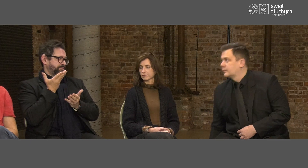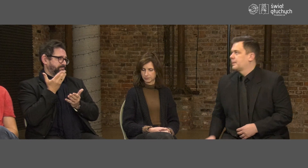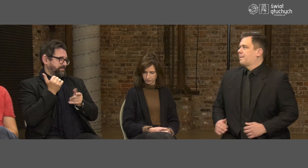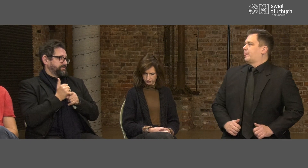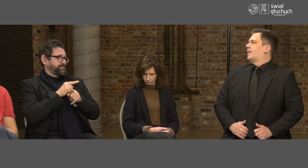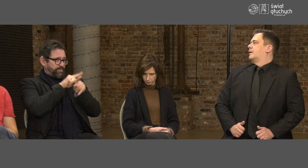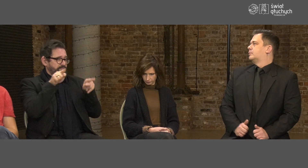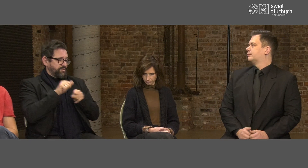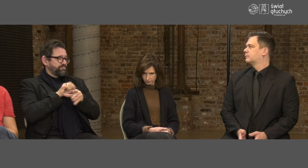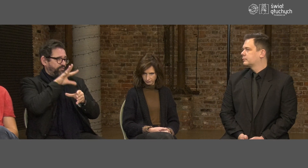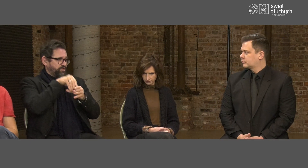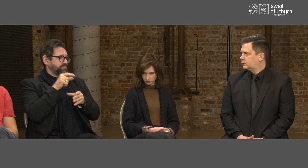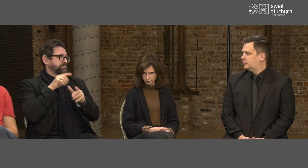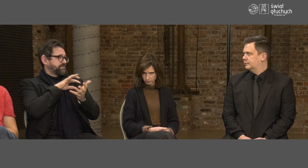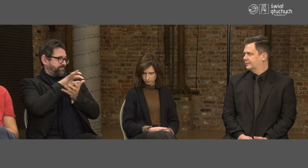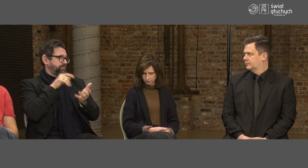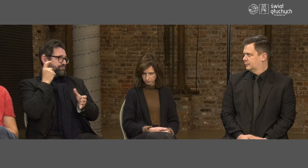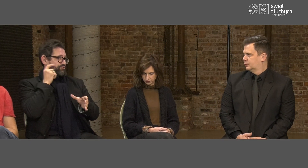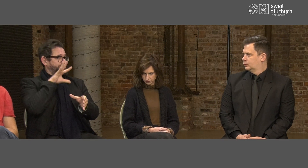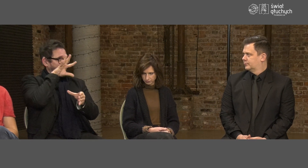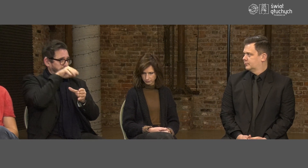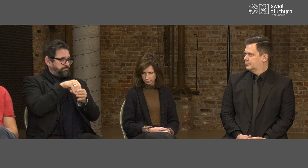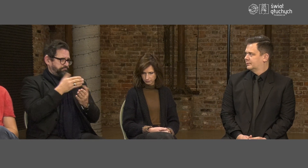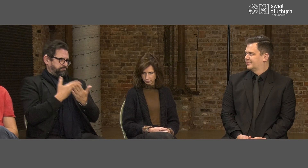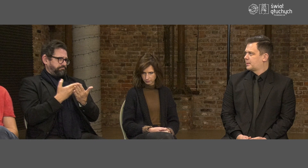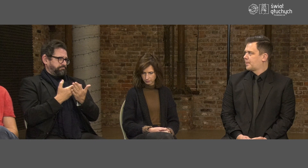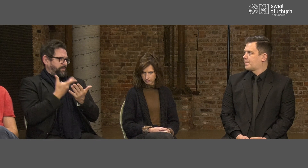We are in the hearing world. Why?